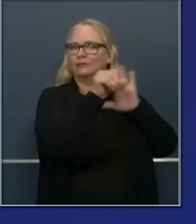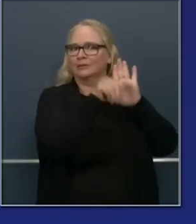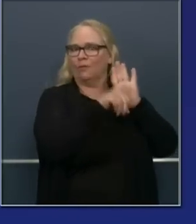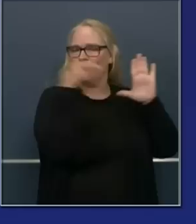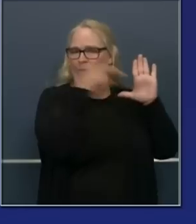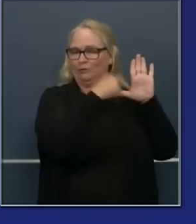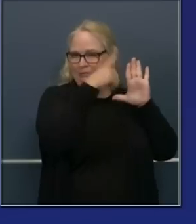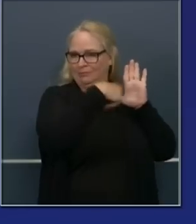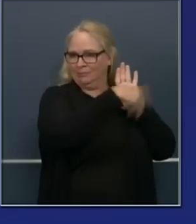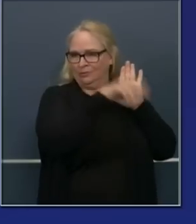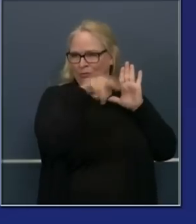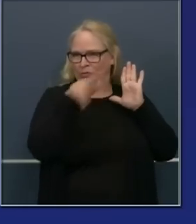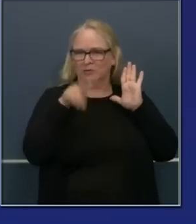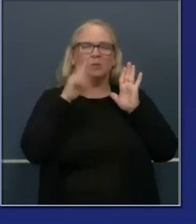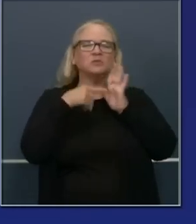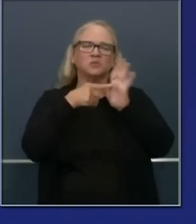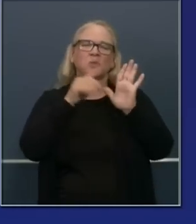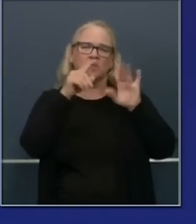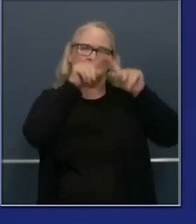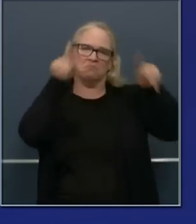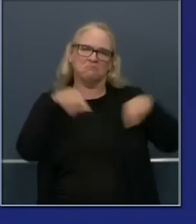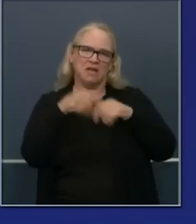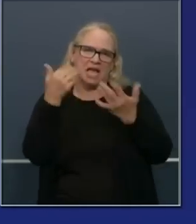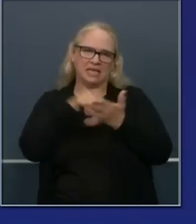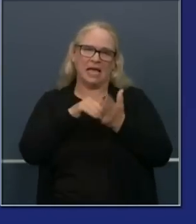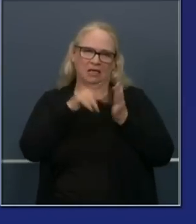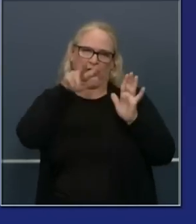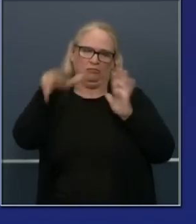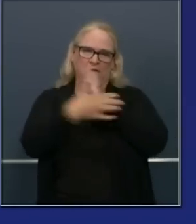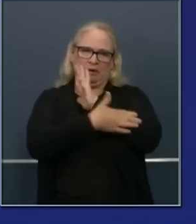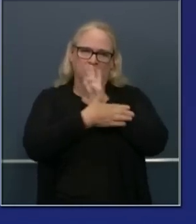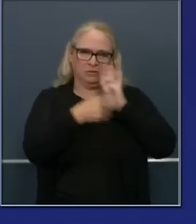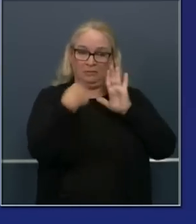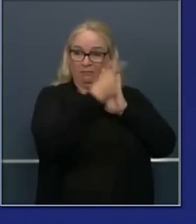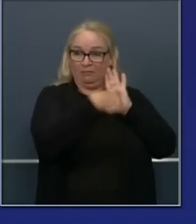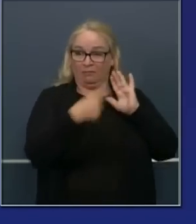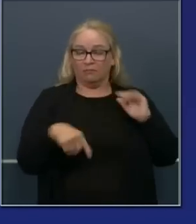AND MONITORING LIST OF 33 COUNTIES AND I'LL GIVE YOU AN